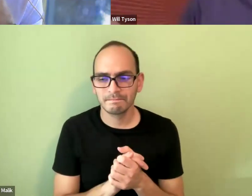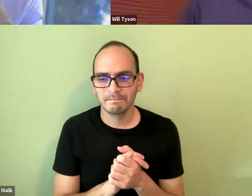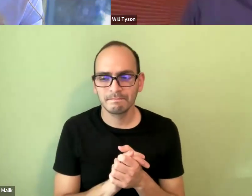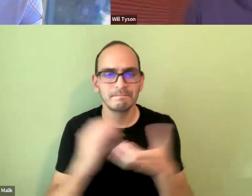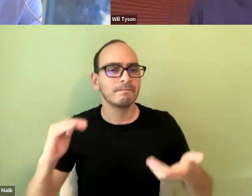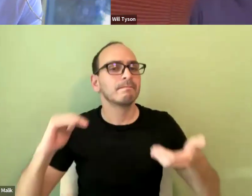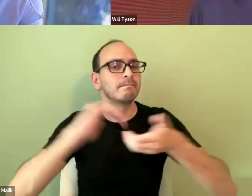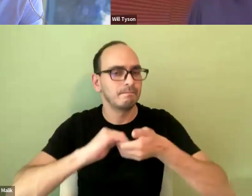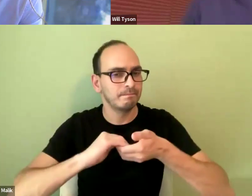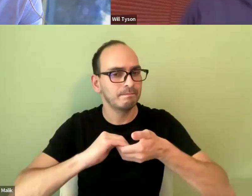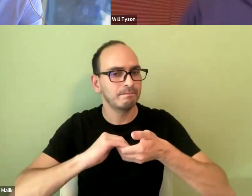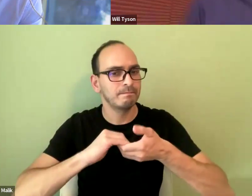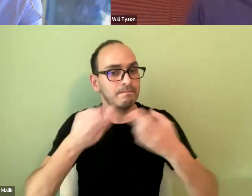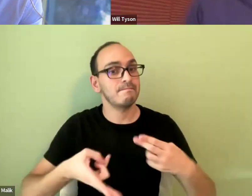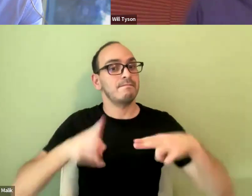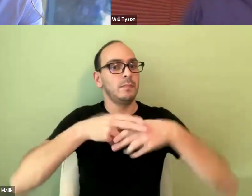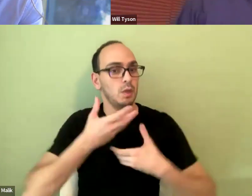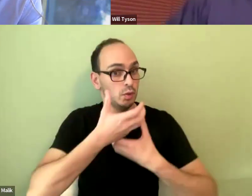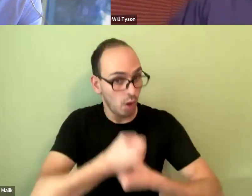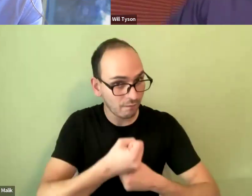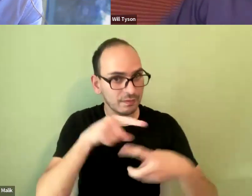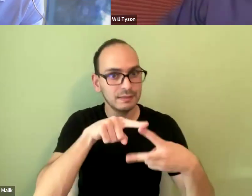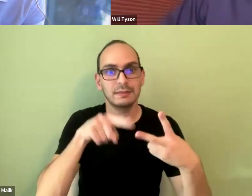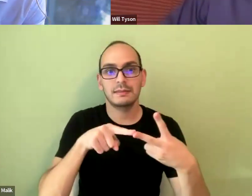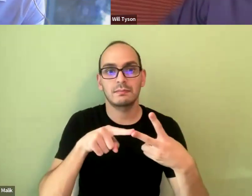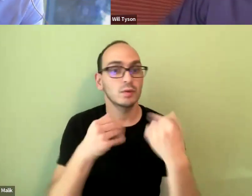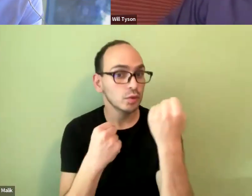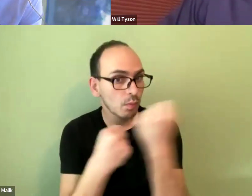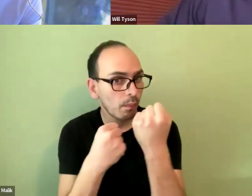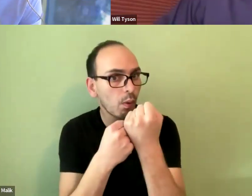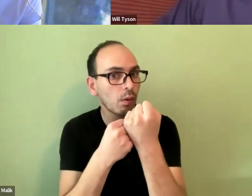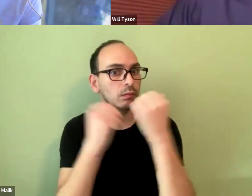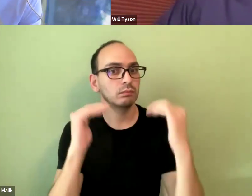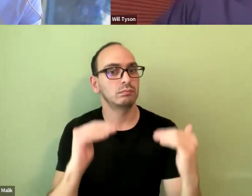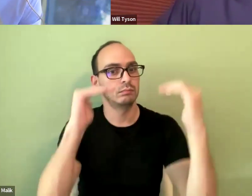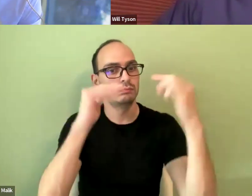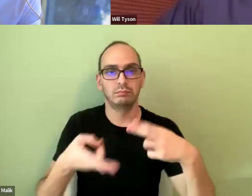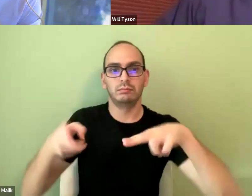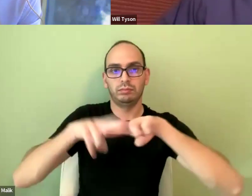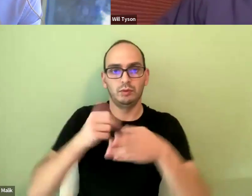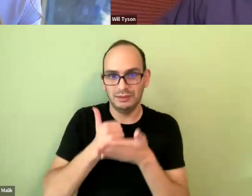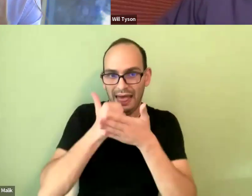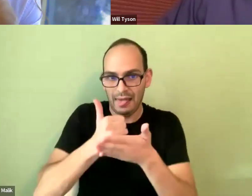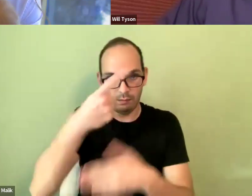confidence, but also gaps in support. To help our students succeed.